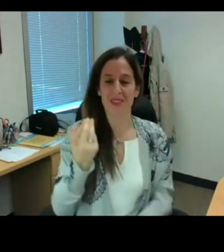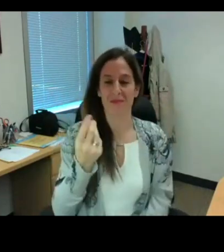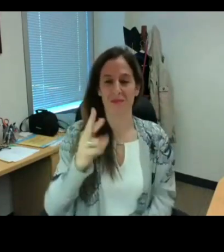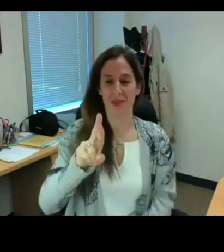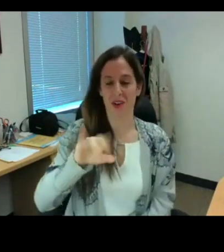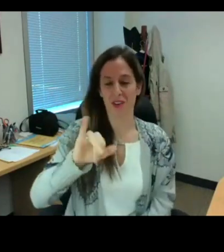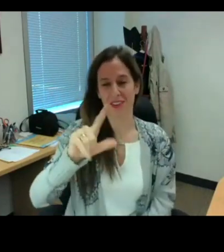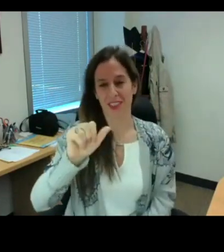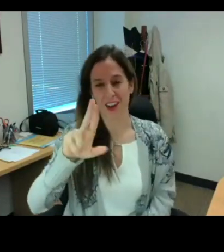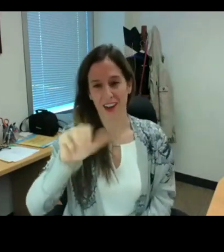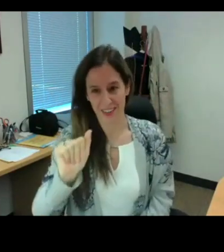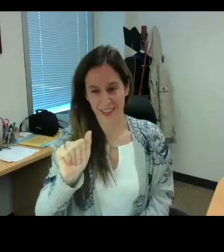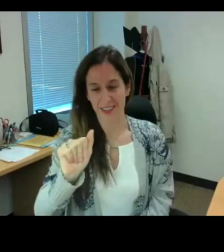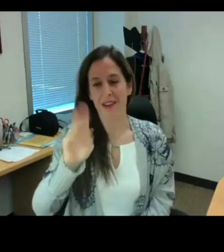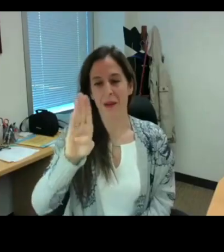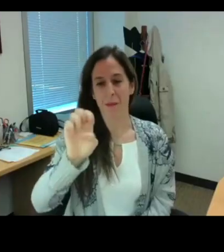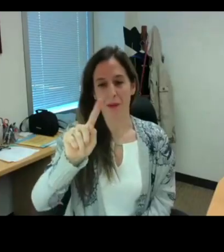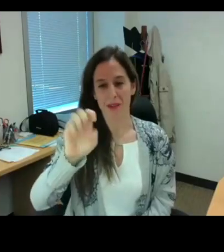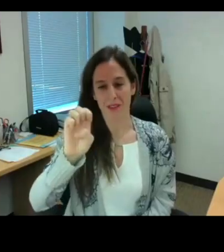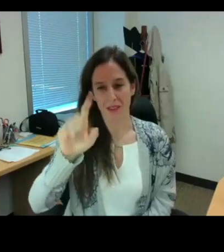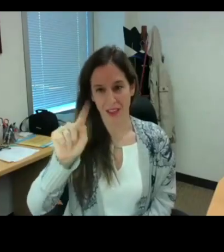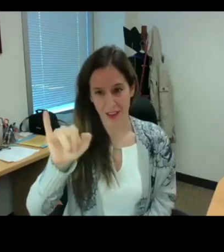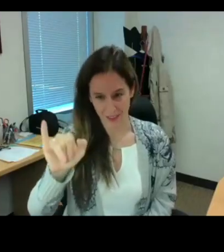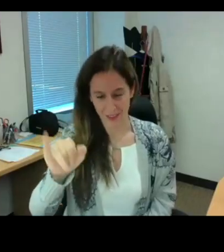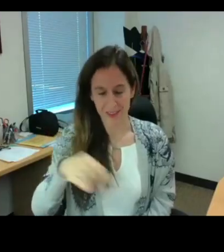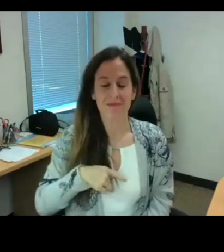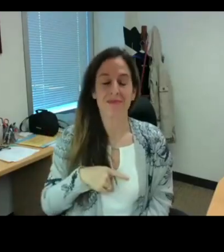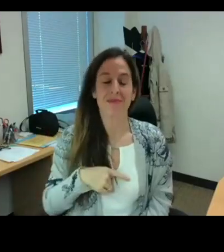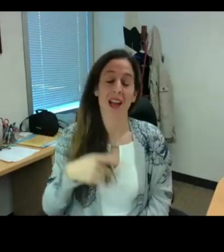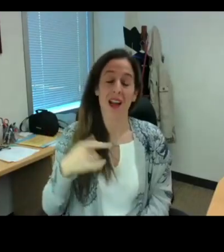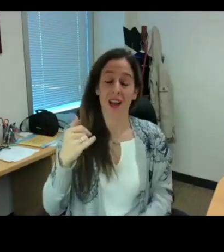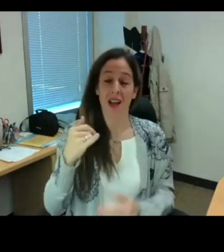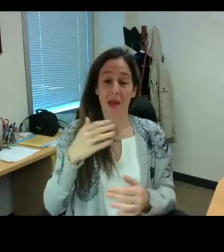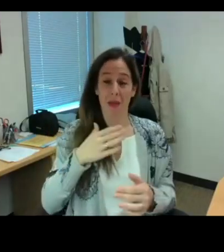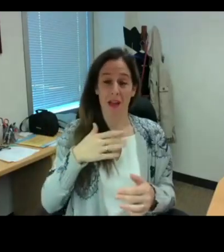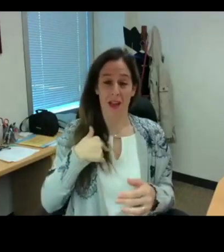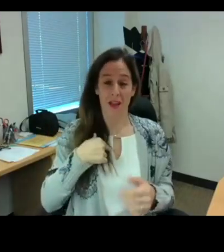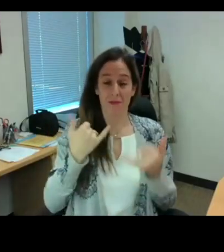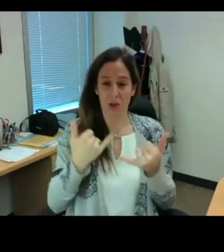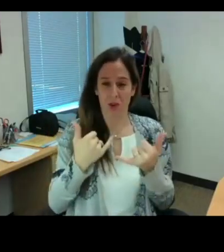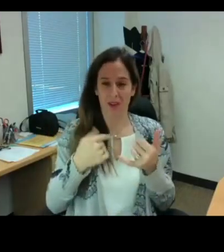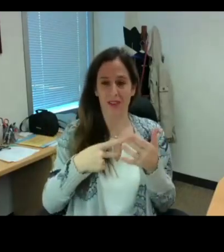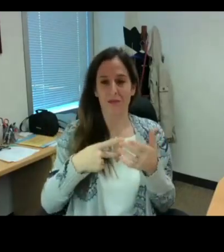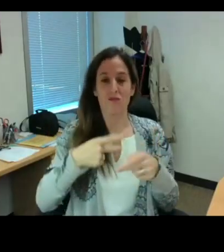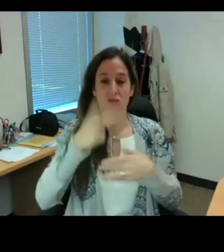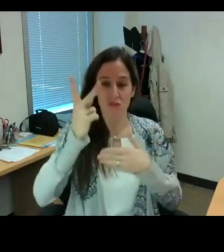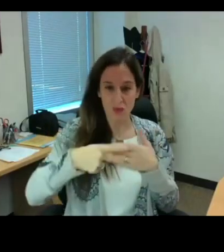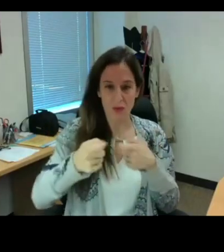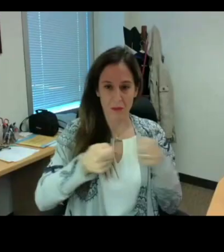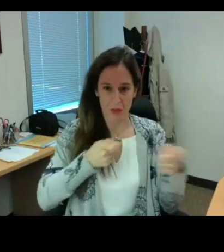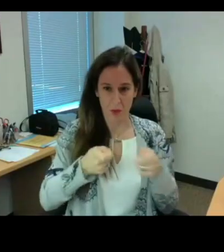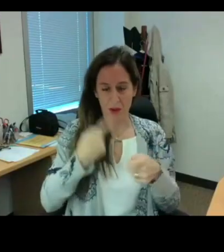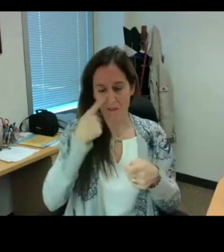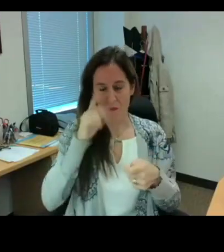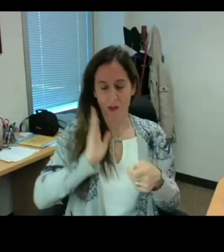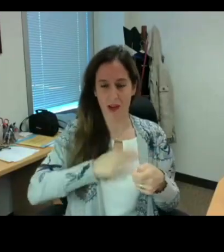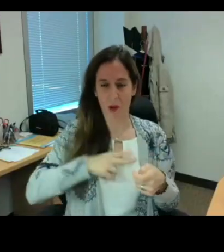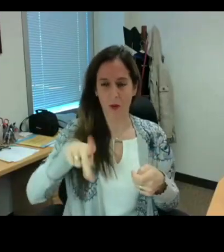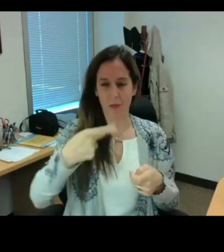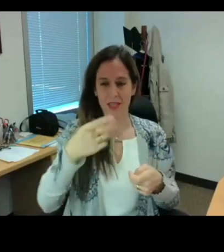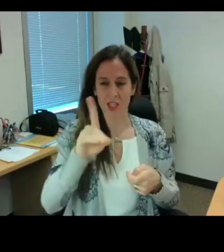forget to do so hello everyone i'm Dr Ilaria Berteletti and I am currently the